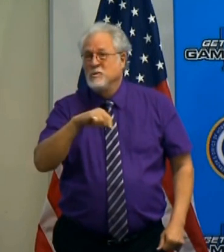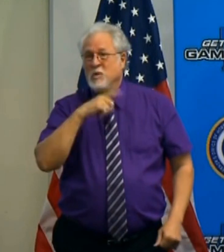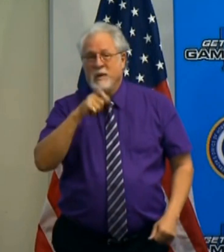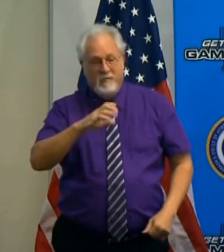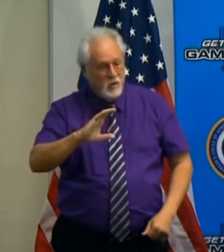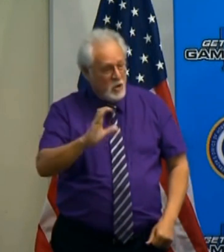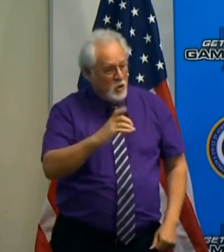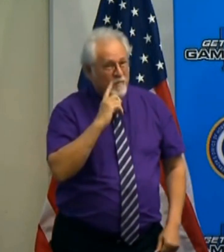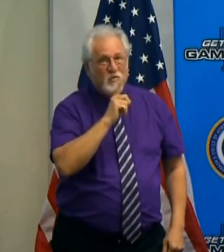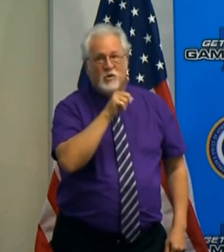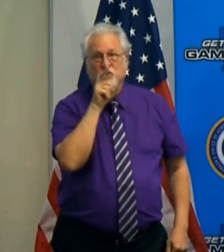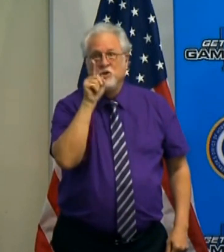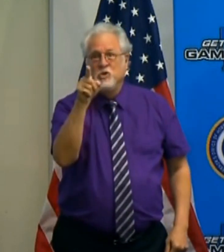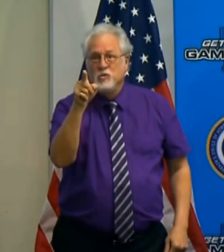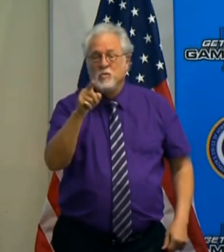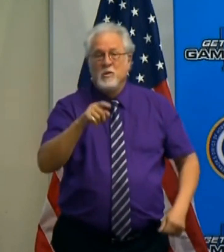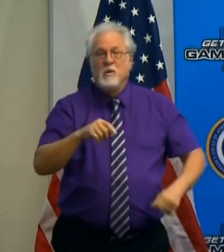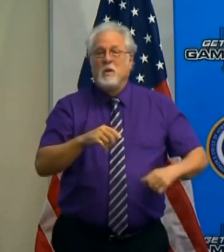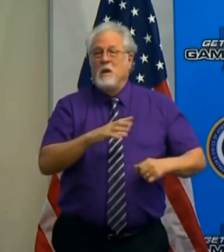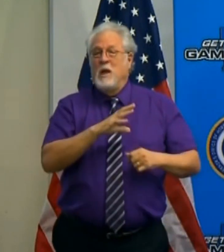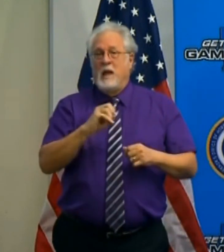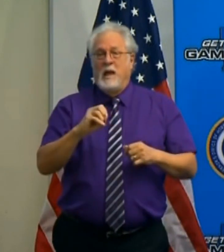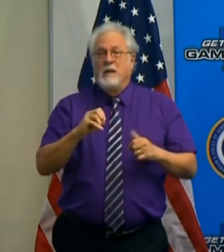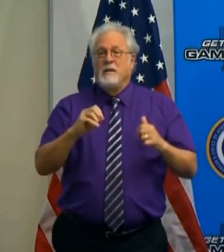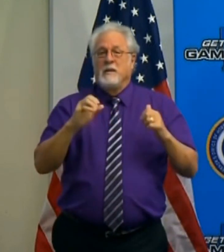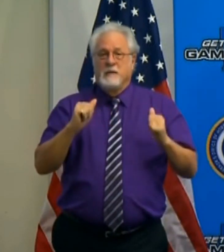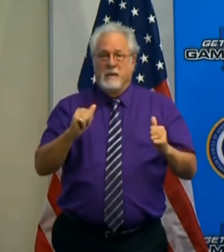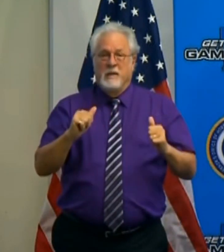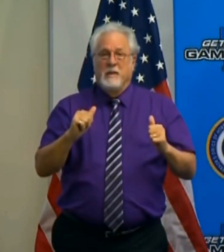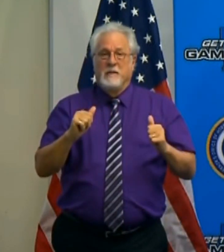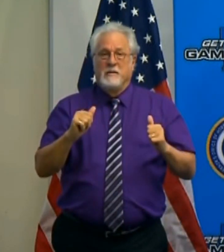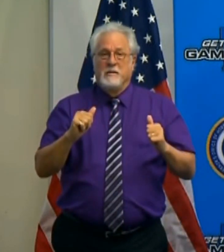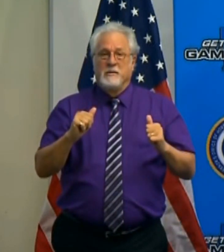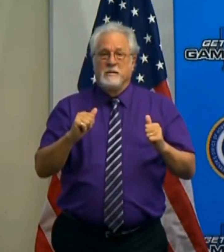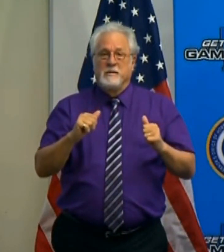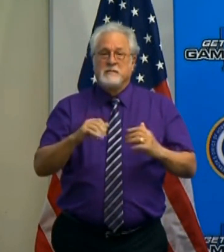looking for you and and we can go uh spend spend time on